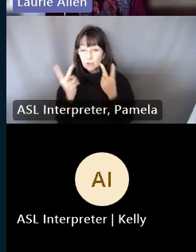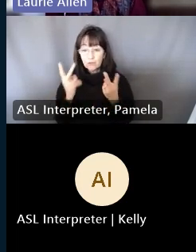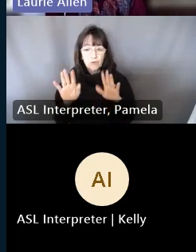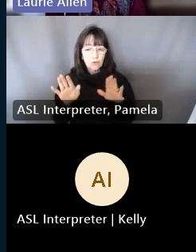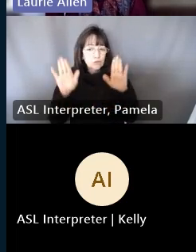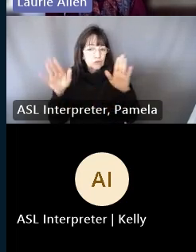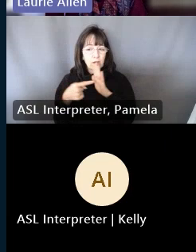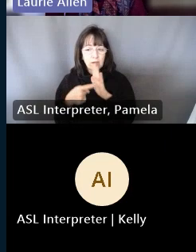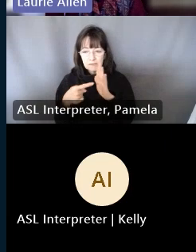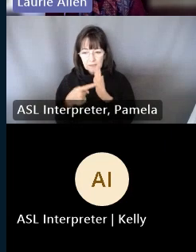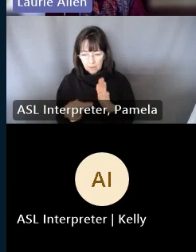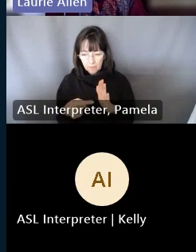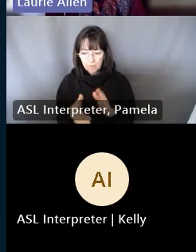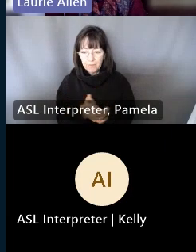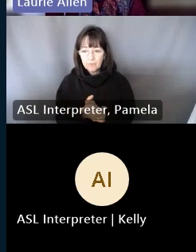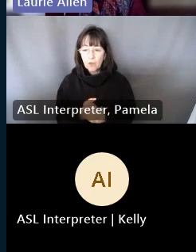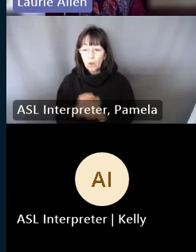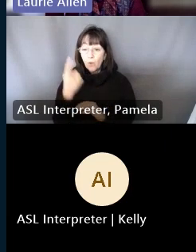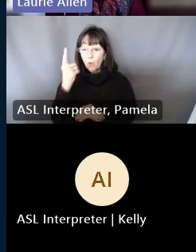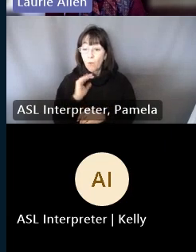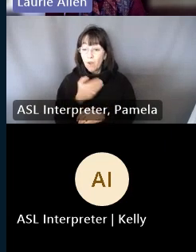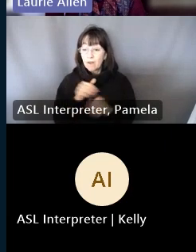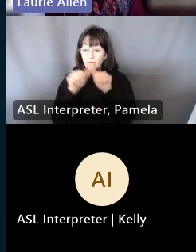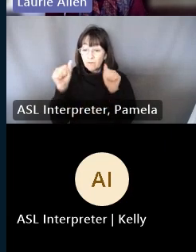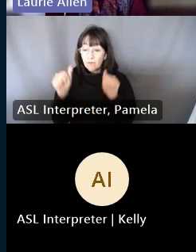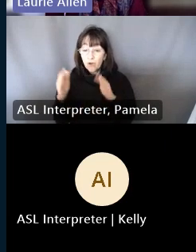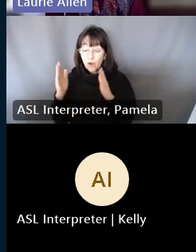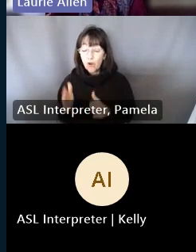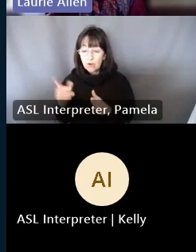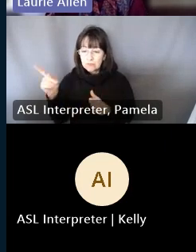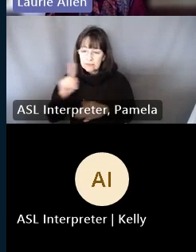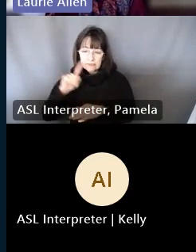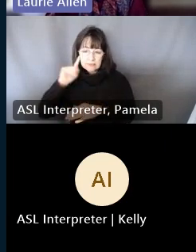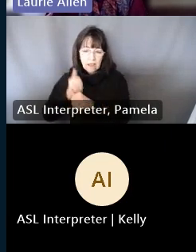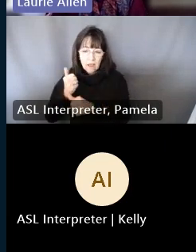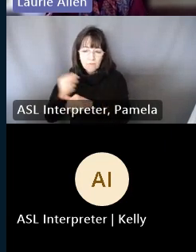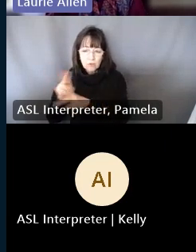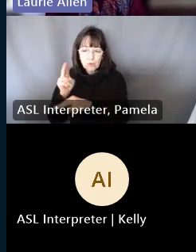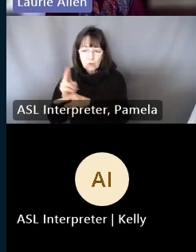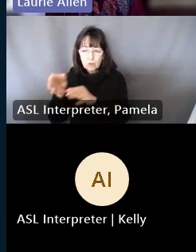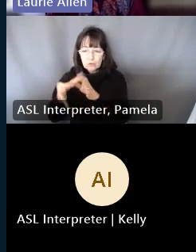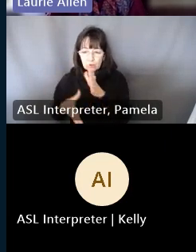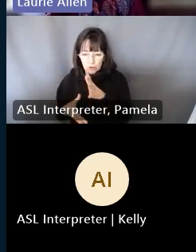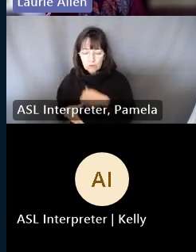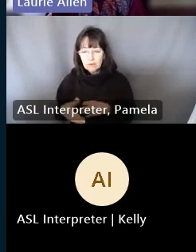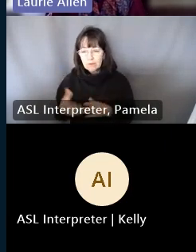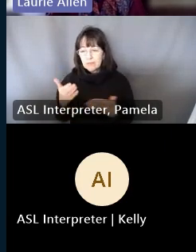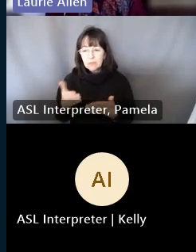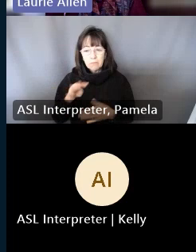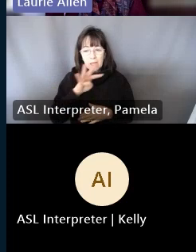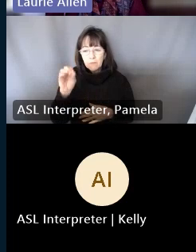One of our architects is deaf and uses a sign language interpreter. He would join a call. There'd be 40 people on the call. Everyone has their cameras on.